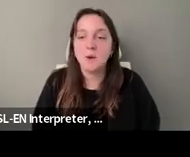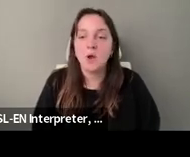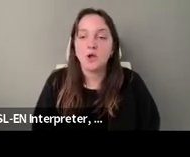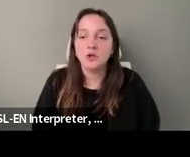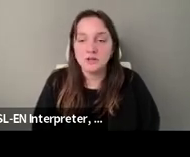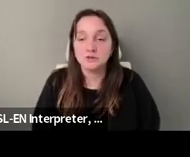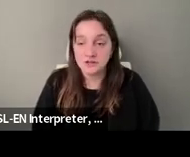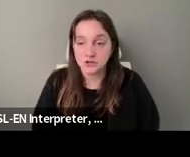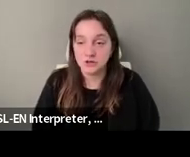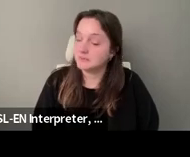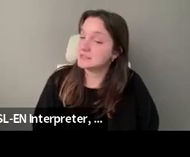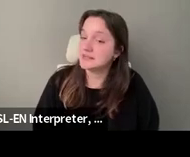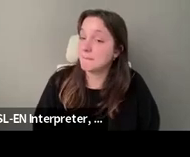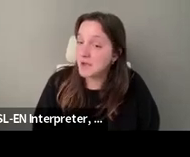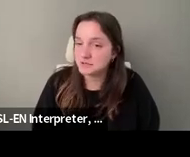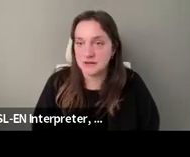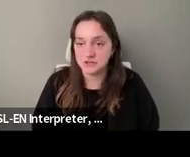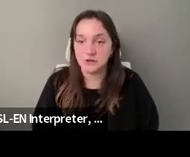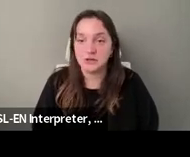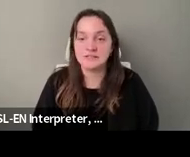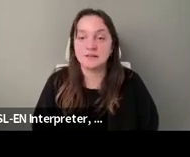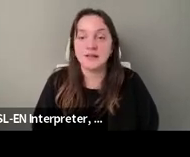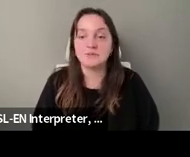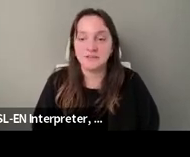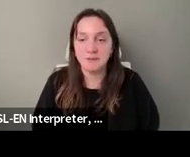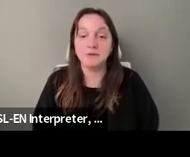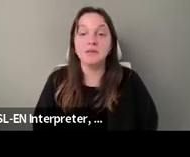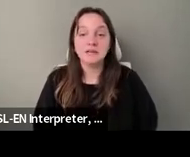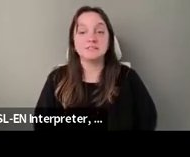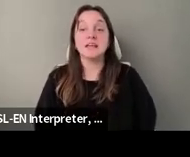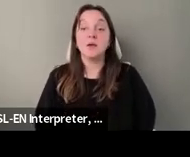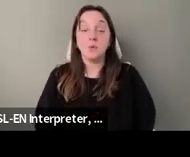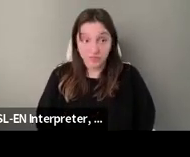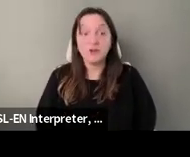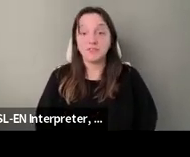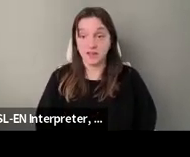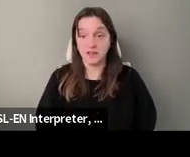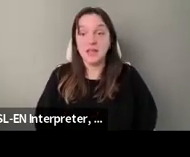but it is unidirectional. It is not bidirectional. It doesn't allow deaf people so say what